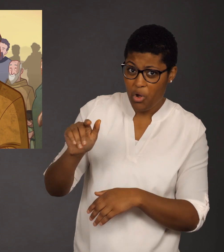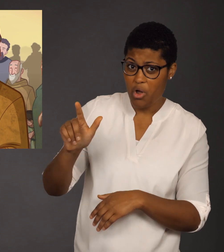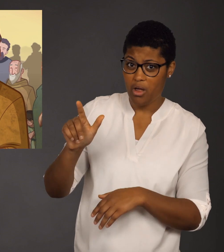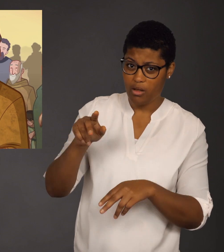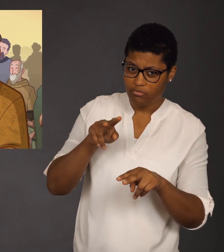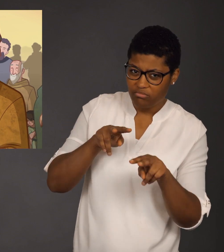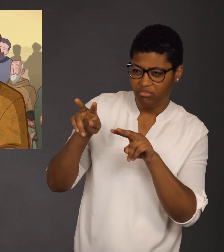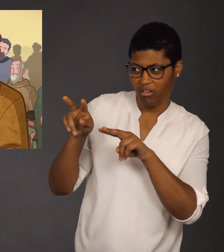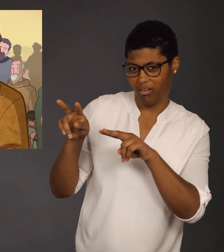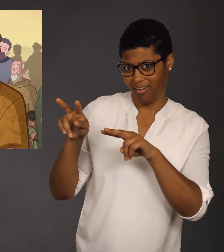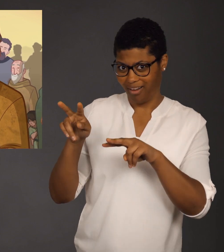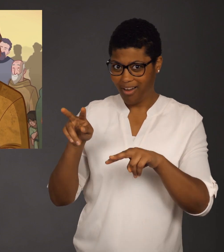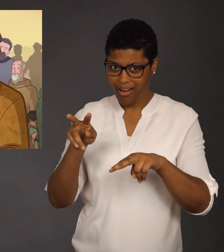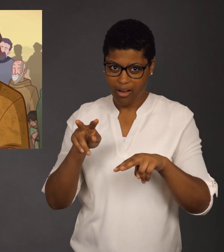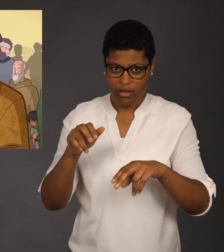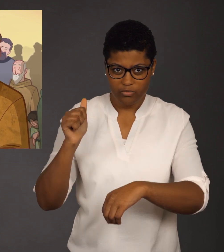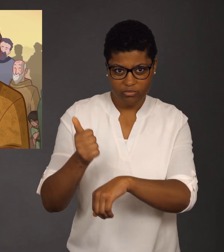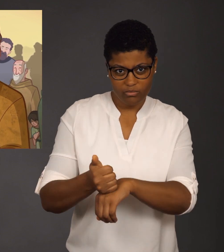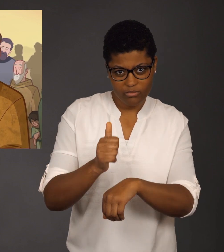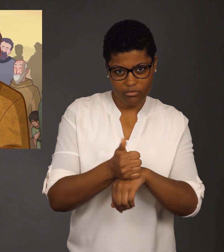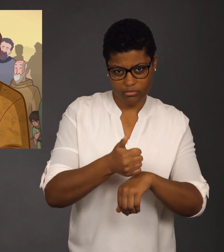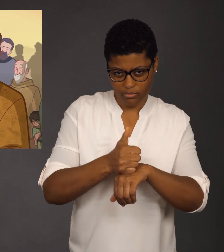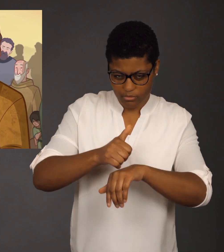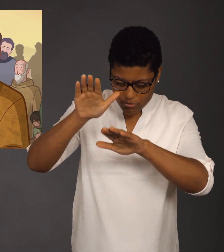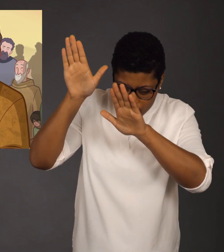The priests of Baal prayed to their god from morning until noon,